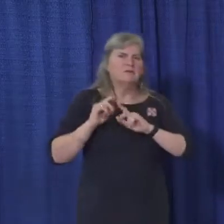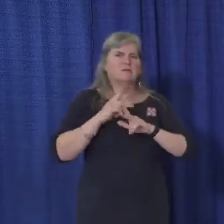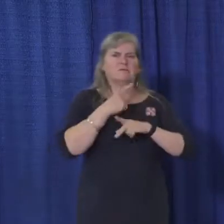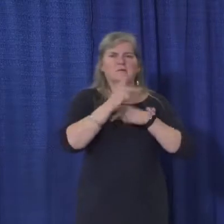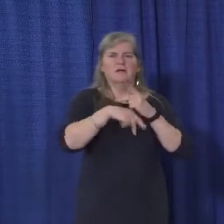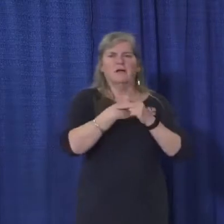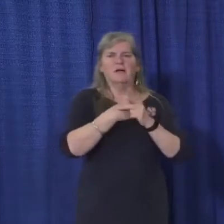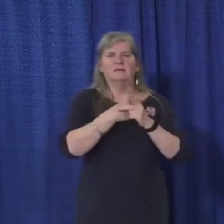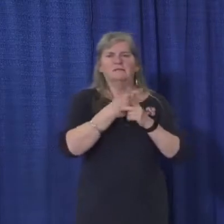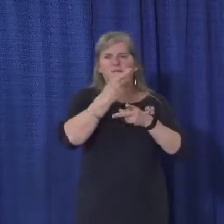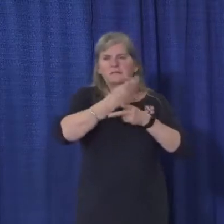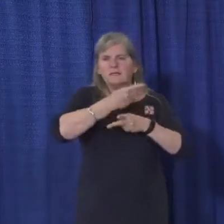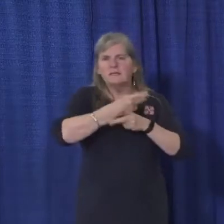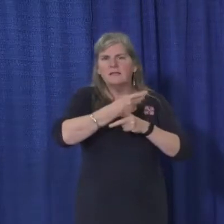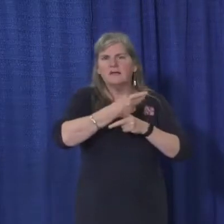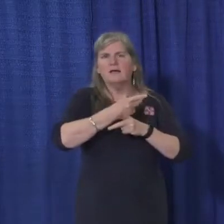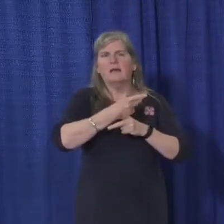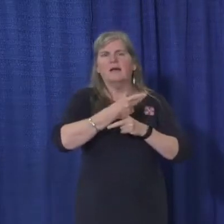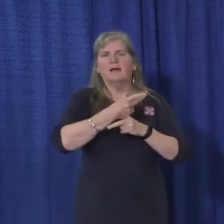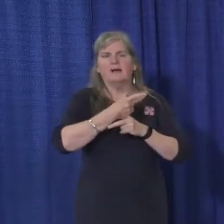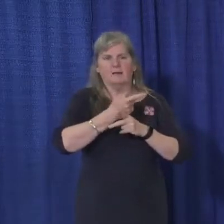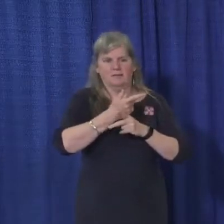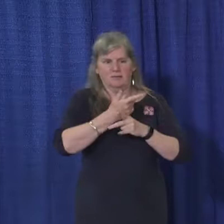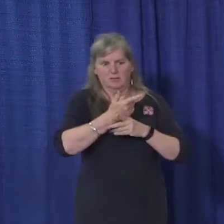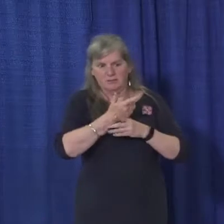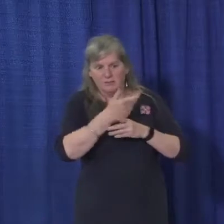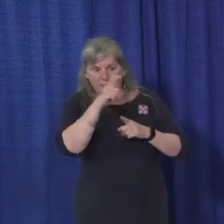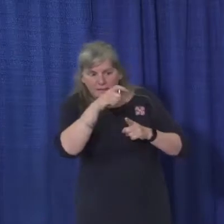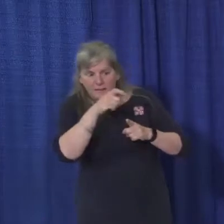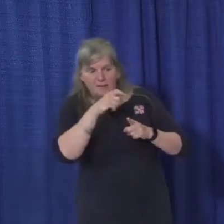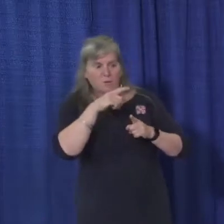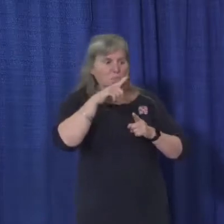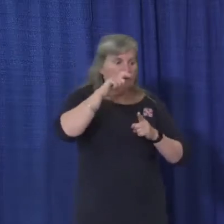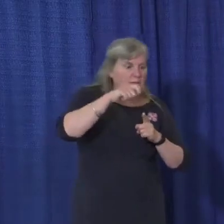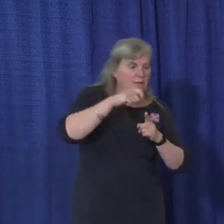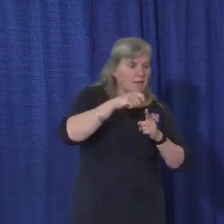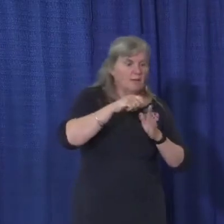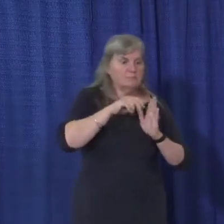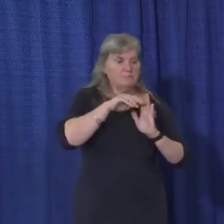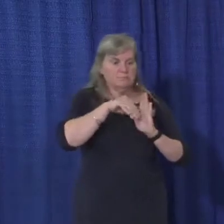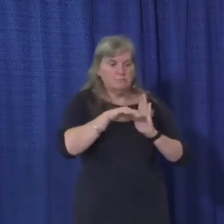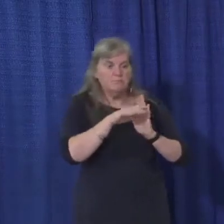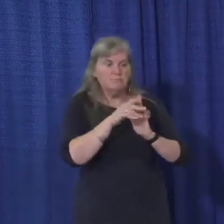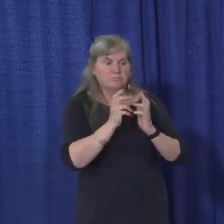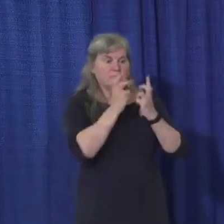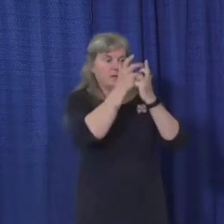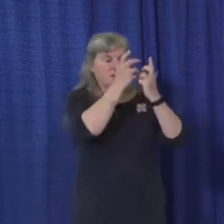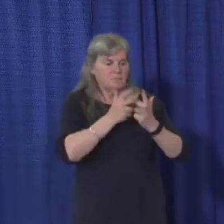important that care continues so we meet people's ongoing needs